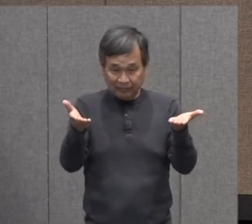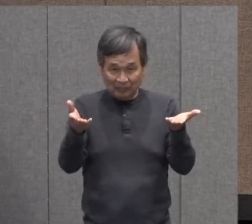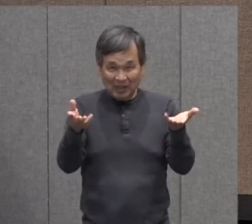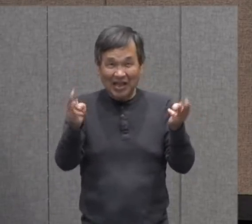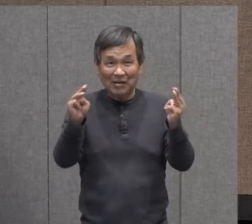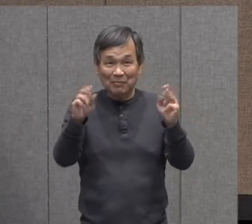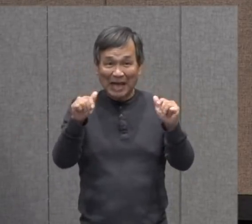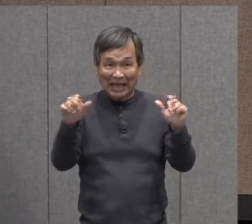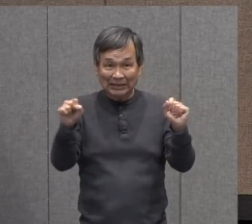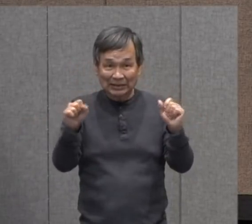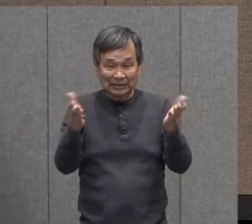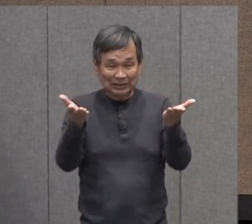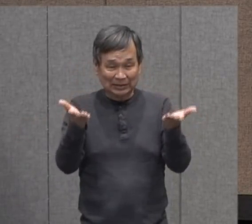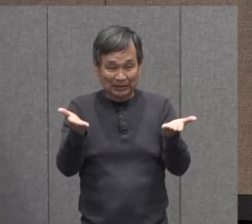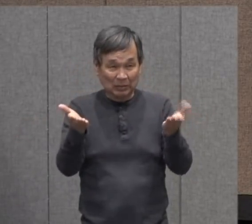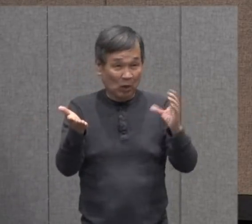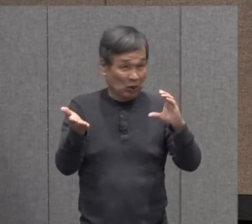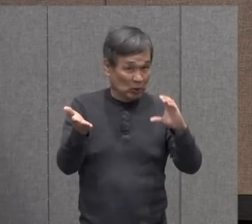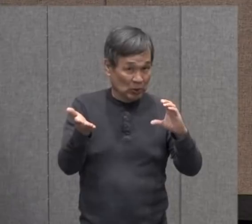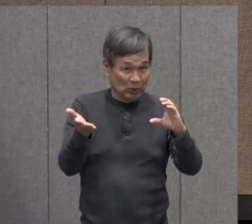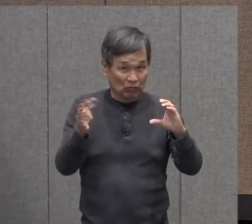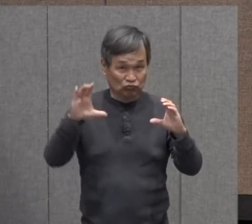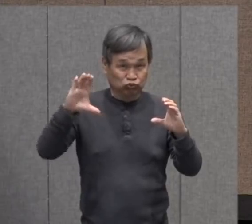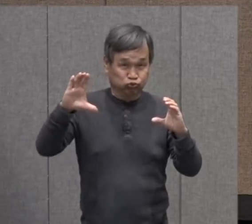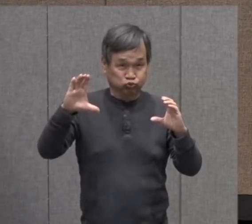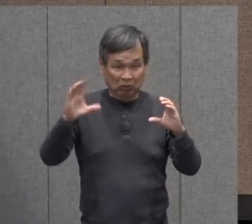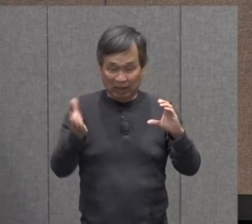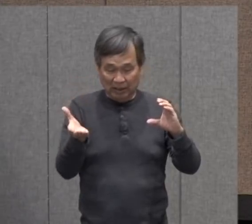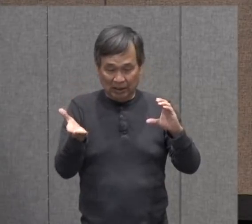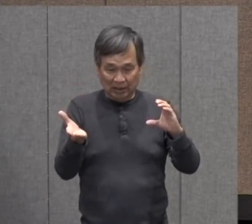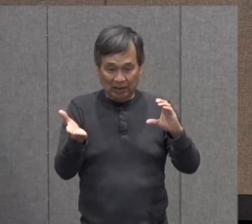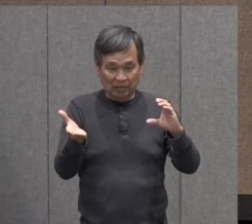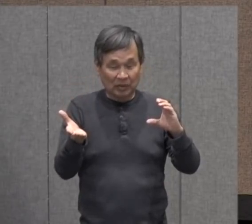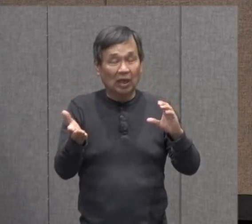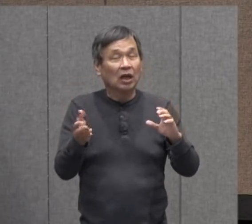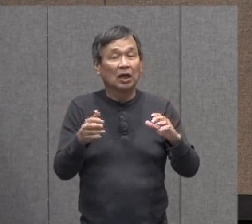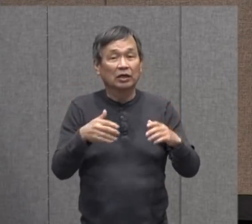but I'm going to roll one slower and one faster.